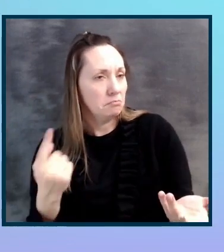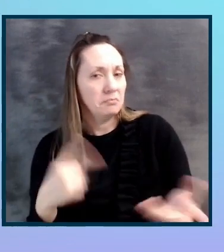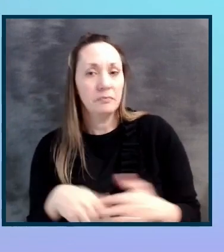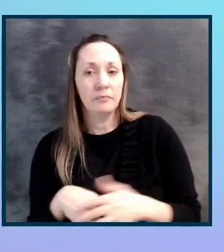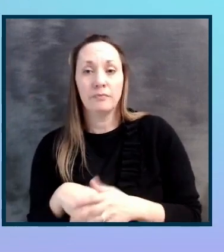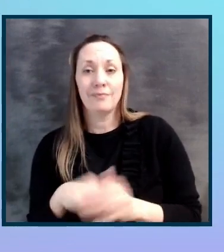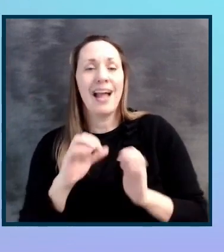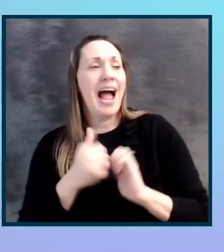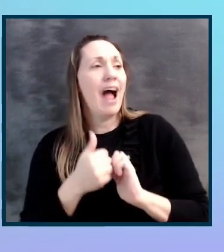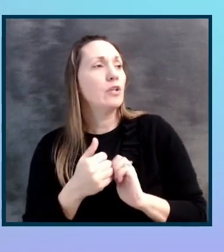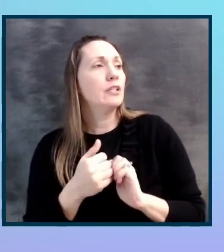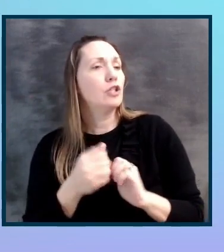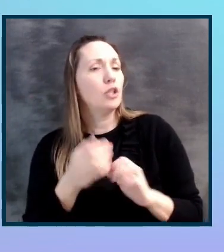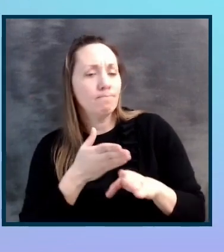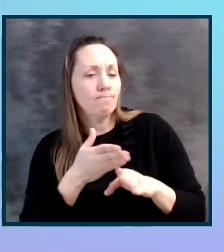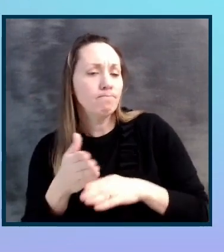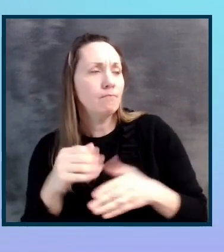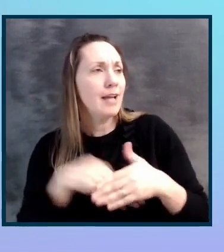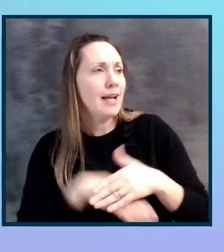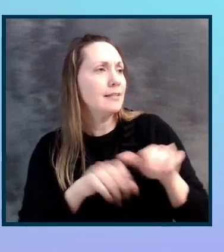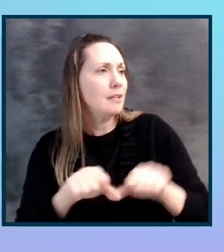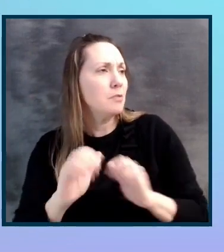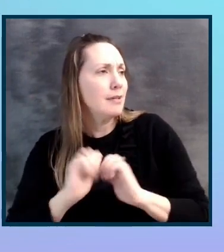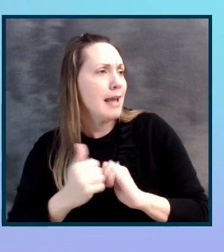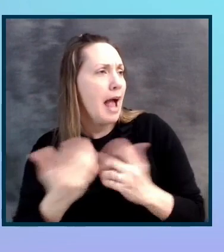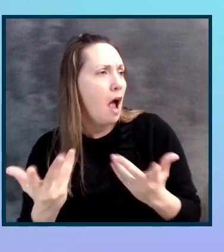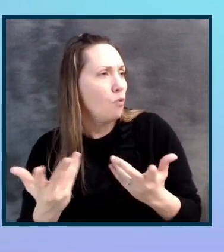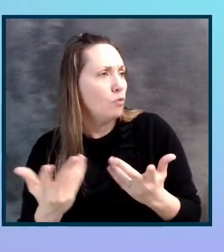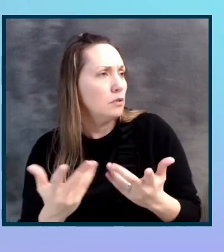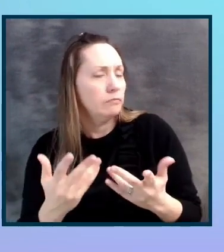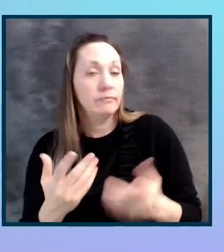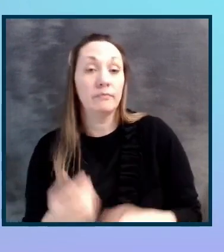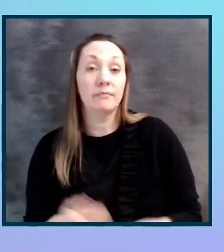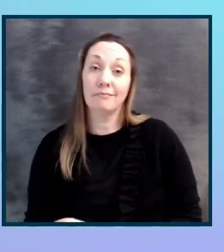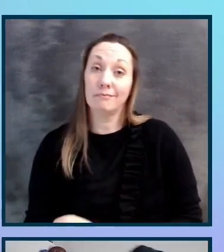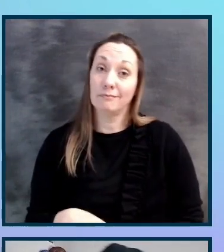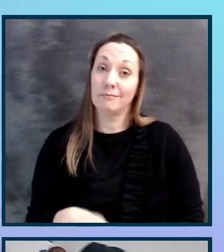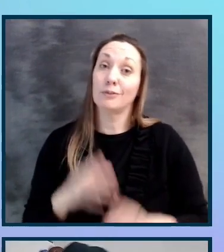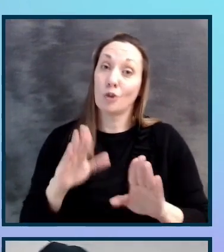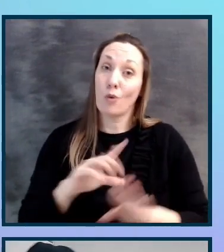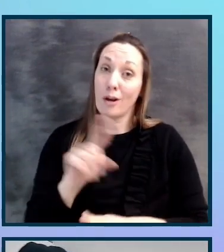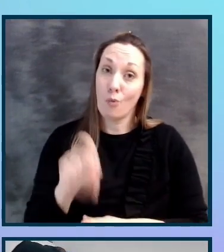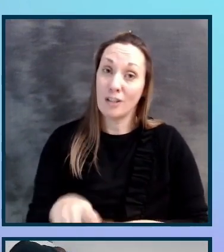How did you get into accessibility? That's a great question. So let's go into my accessibility journey.